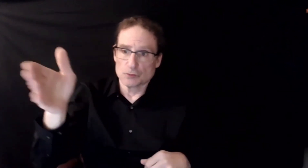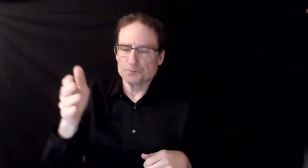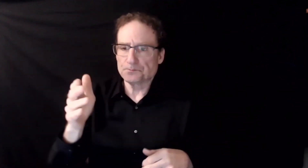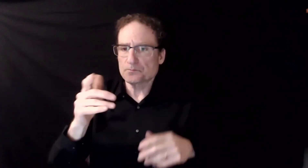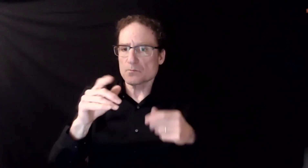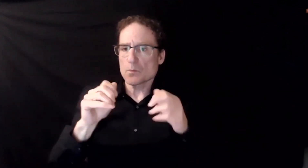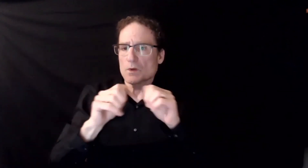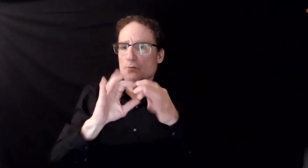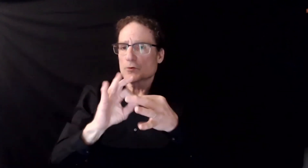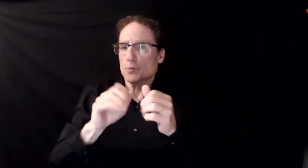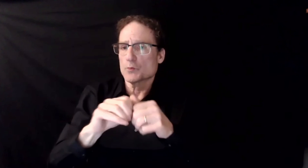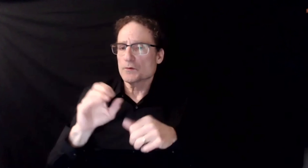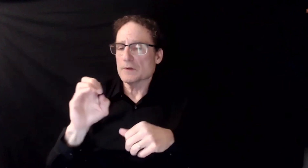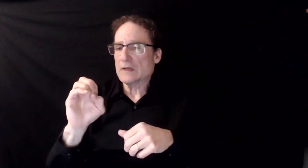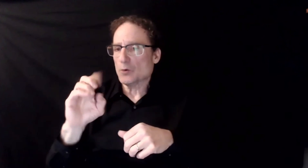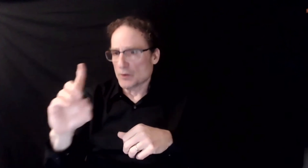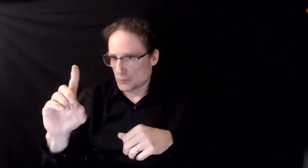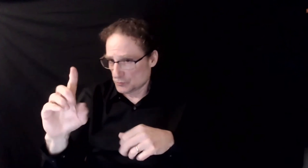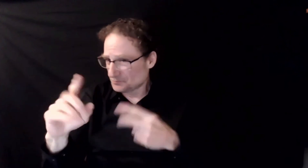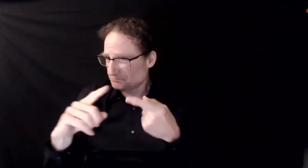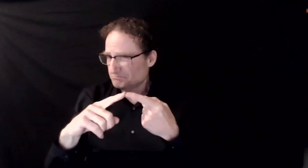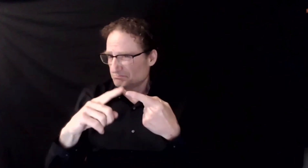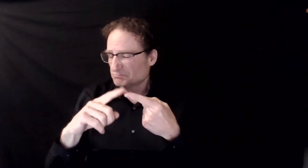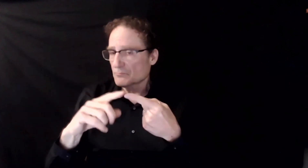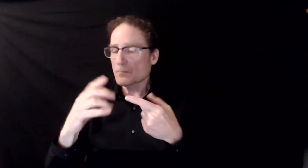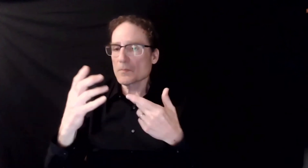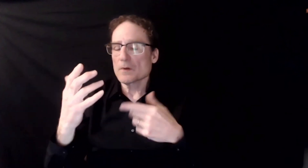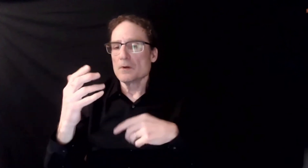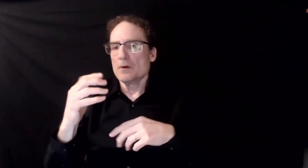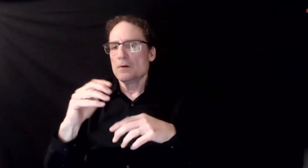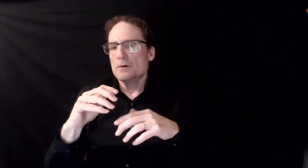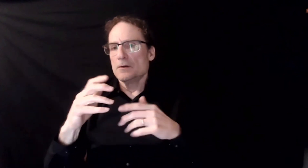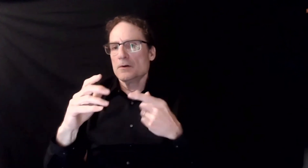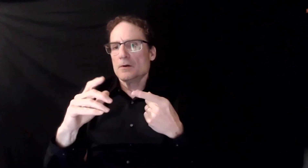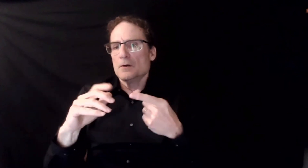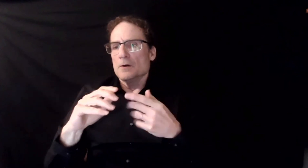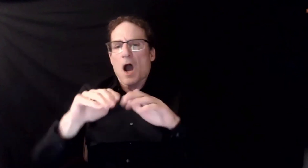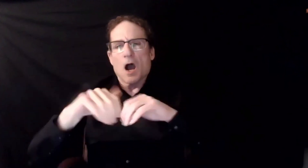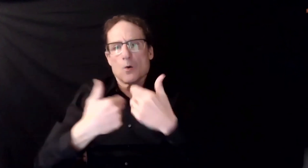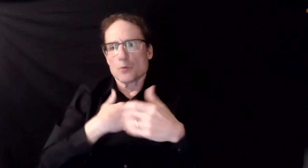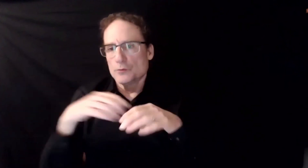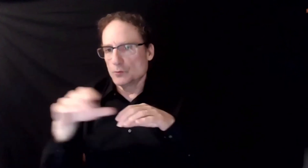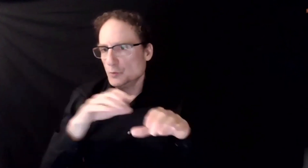I would like to see in the future the Commission focusing on education,